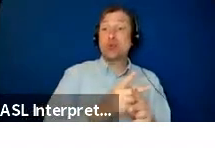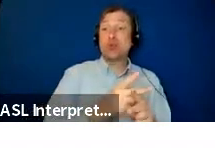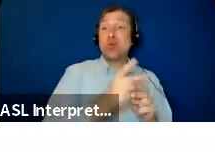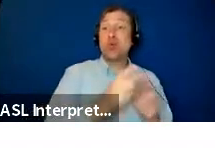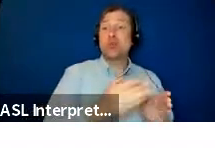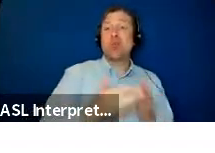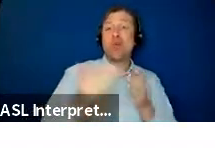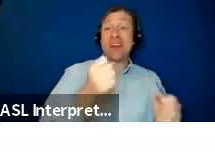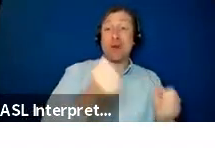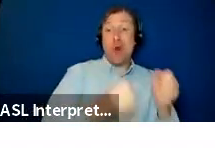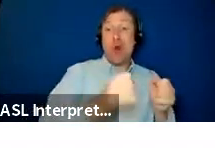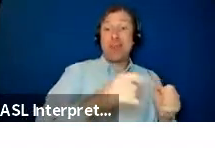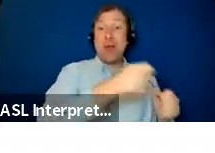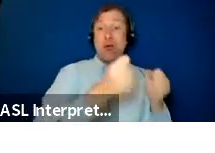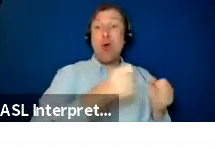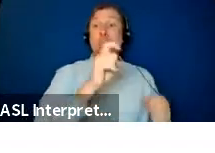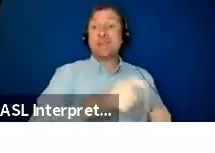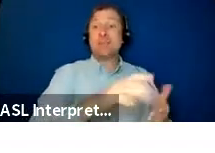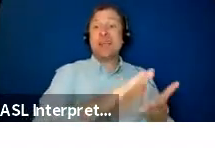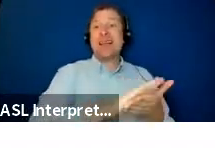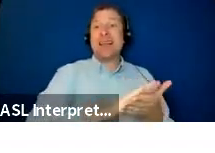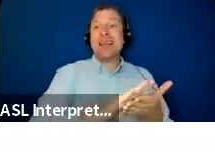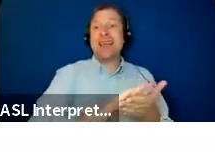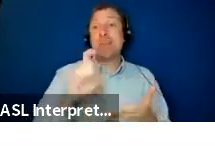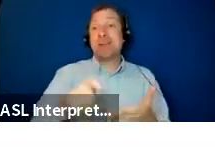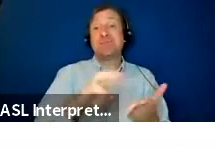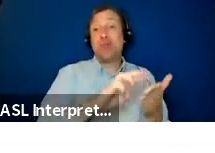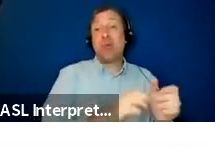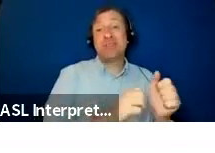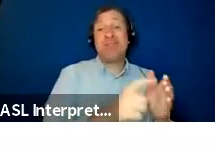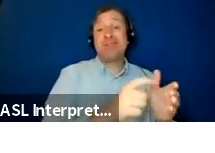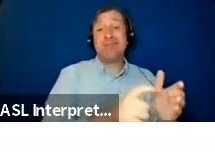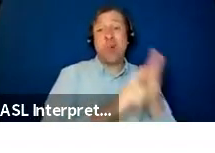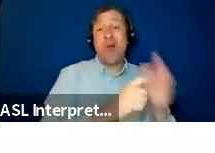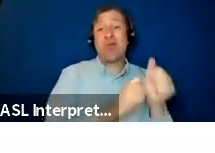that vehicle will be subject to sanitation procedures to make sure that high touch surfaces are routinely cleaned